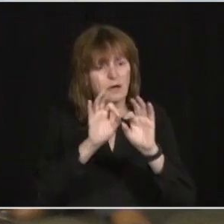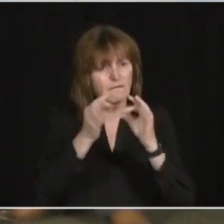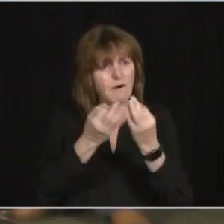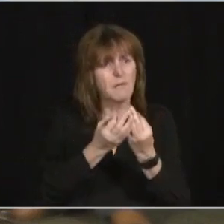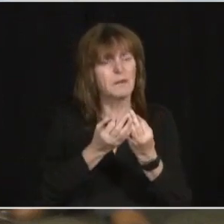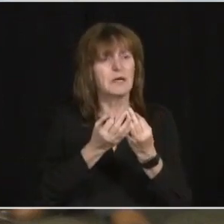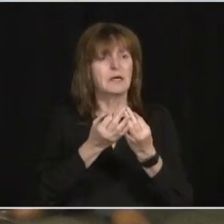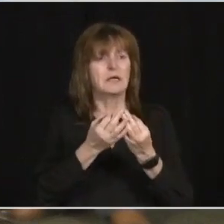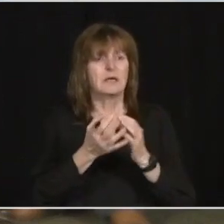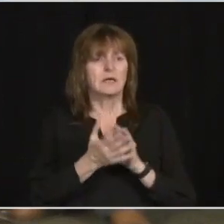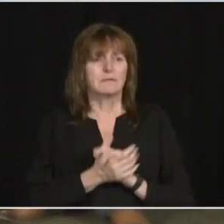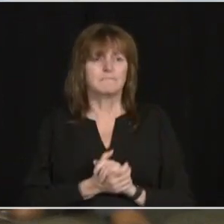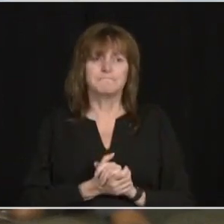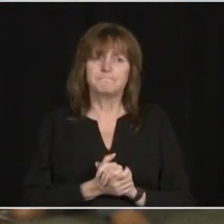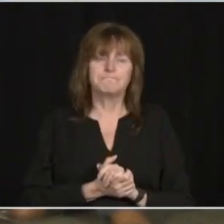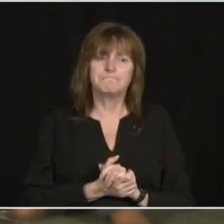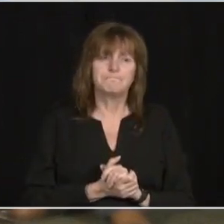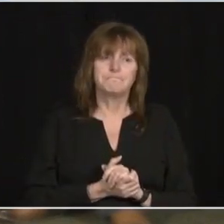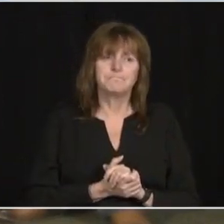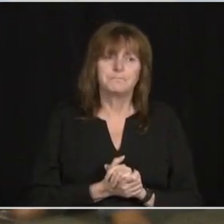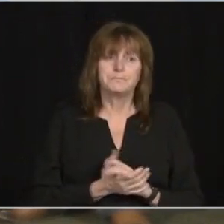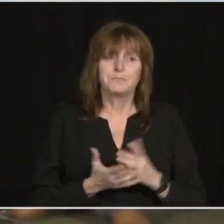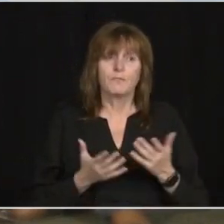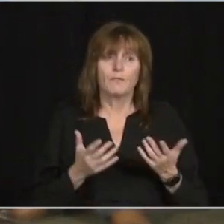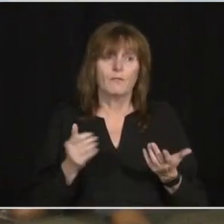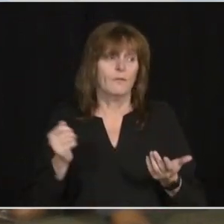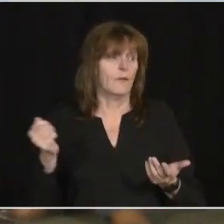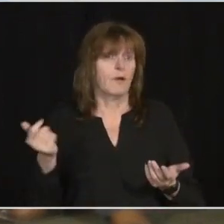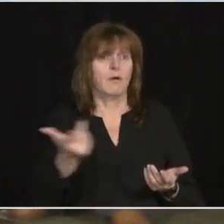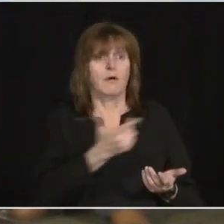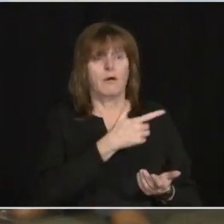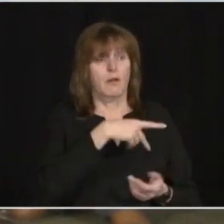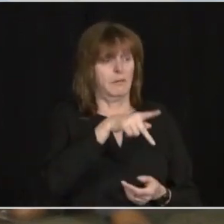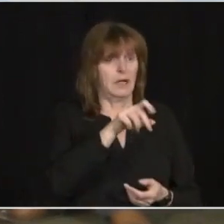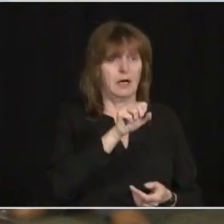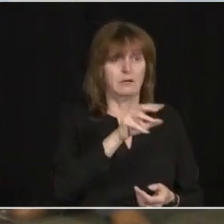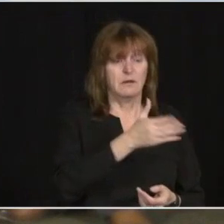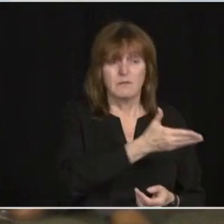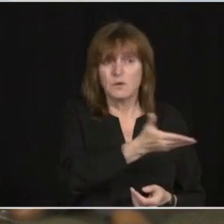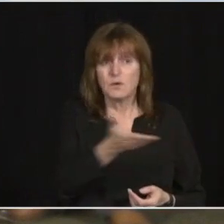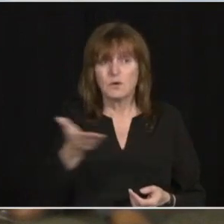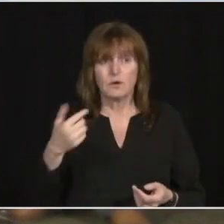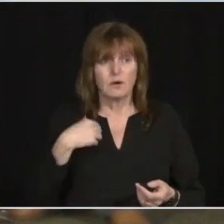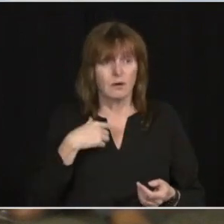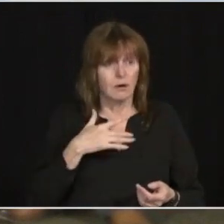her life. My heart goes out to everyone contributing in this fight against COVID-19 COVID-19.